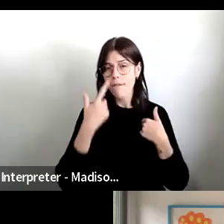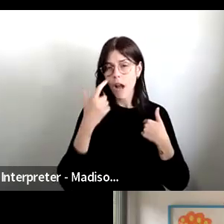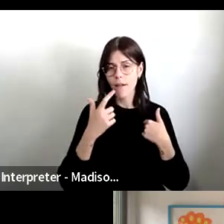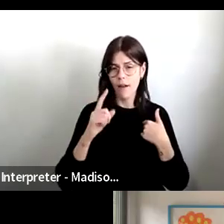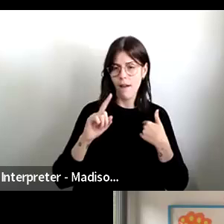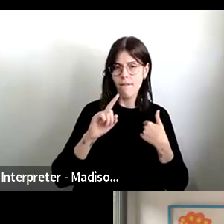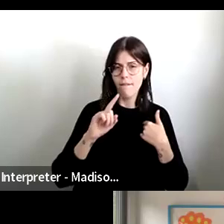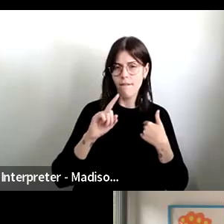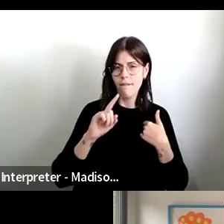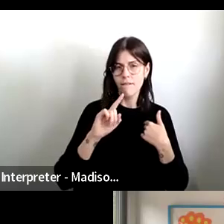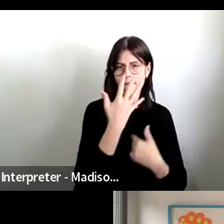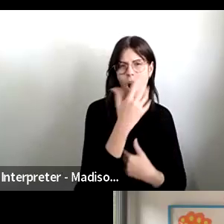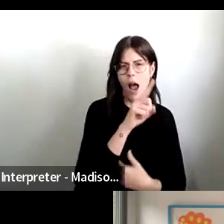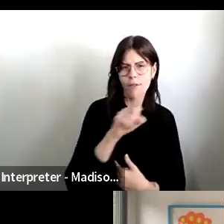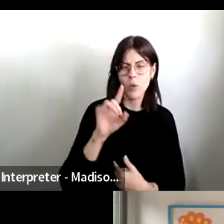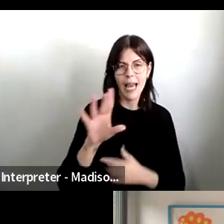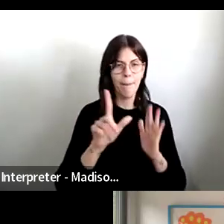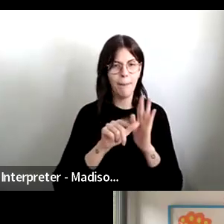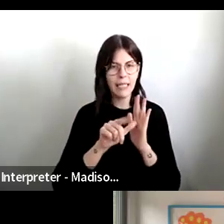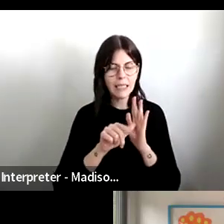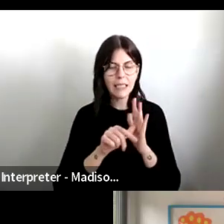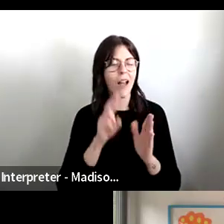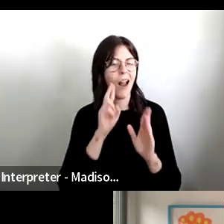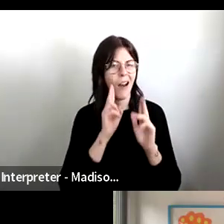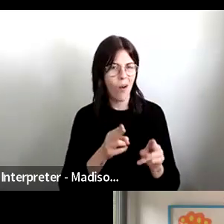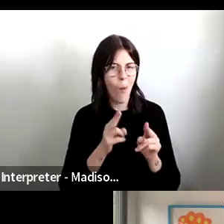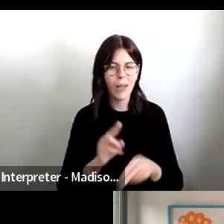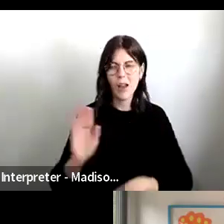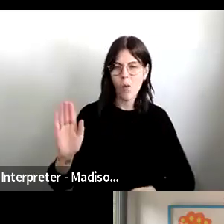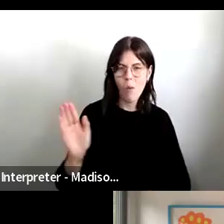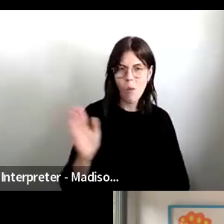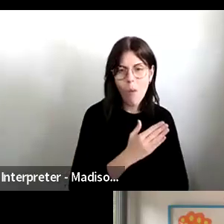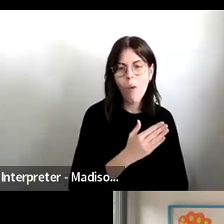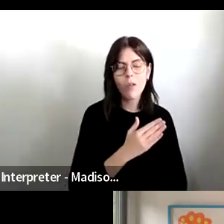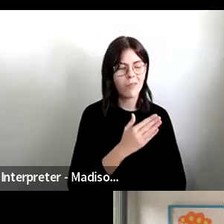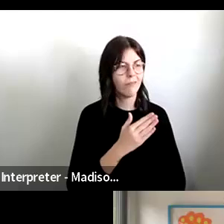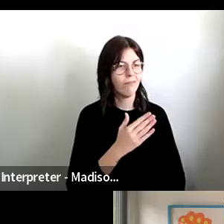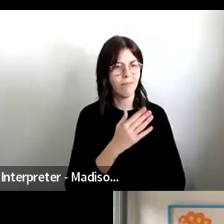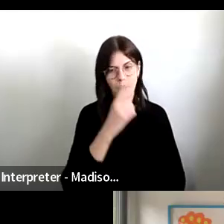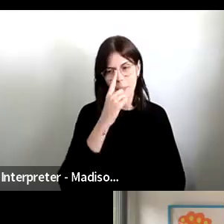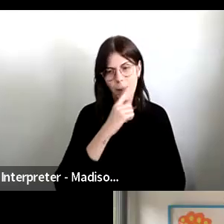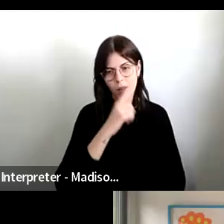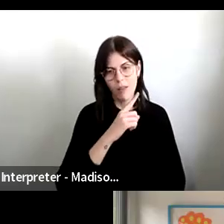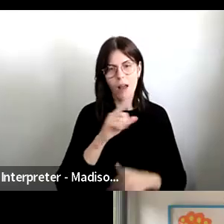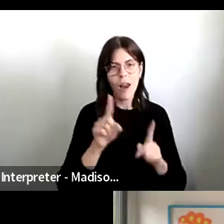10 minutes of the meeting is just everyone kind of... almost sussing each other out and getting